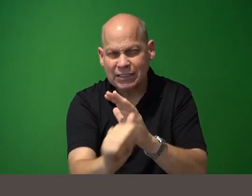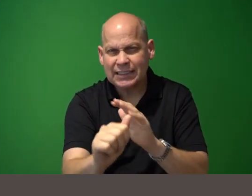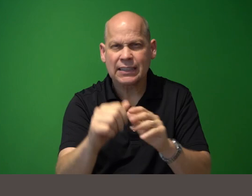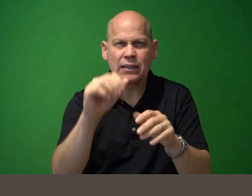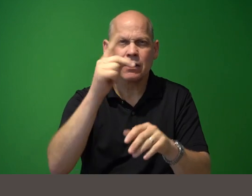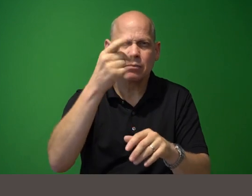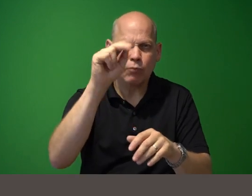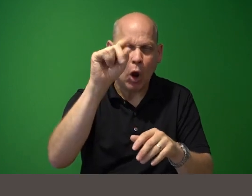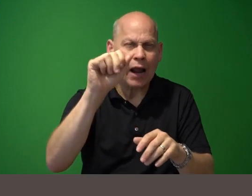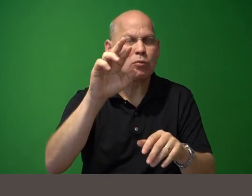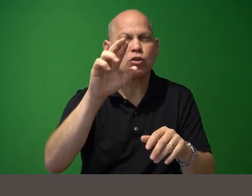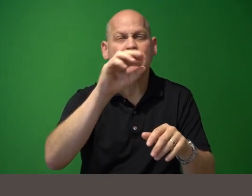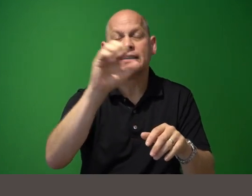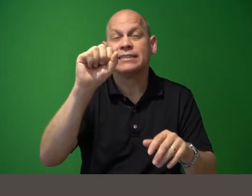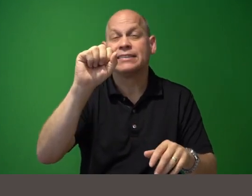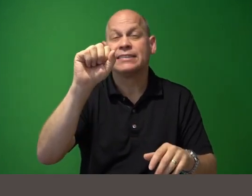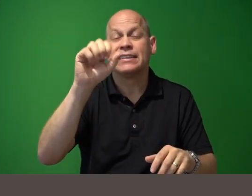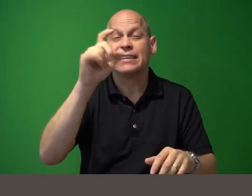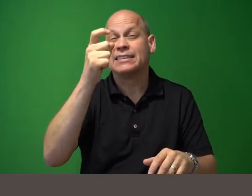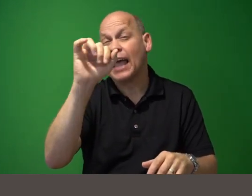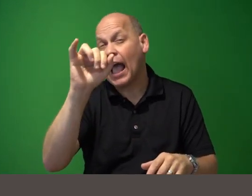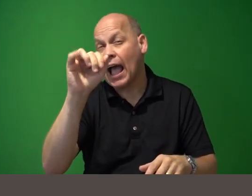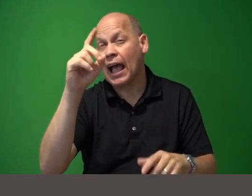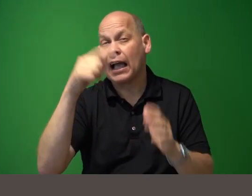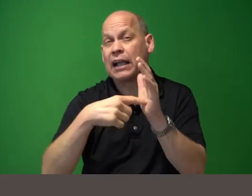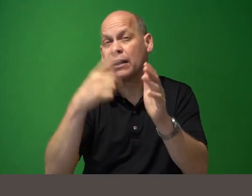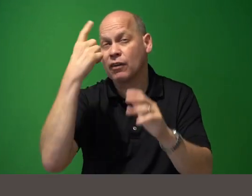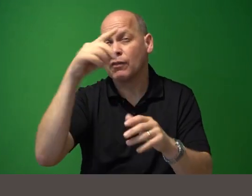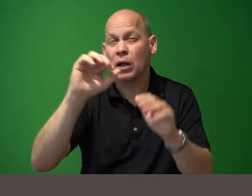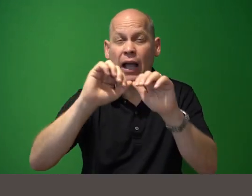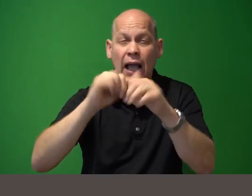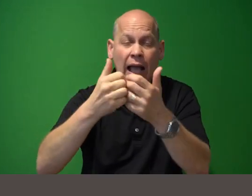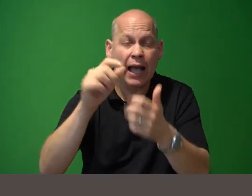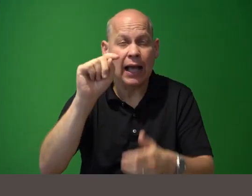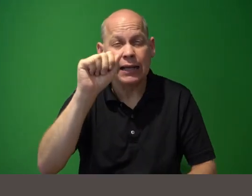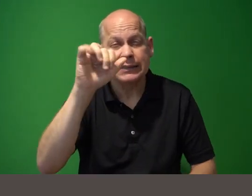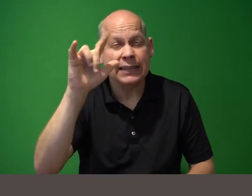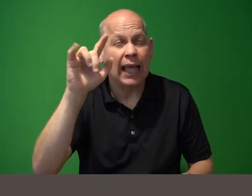and xi is an indication for how tail-less a distribution is.